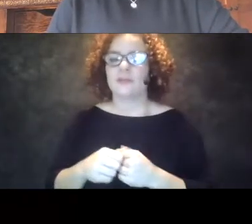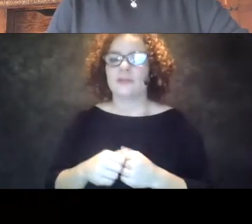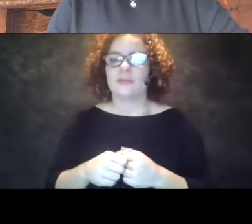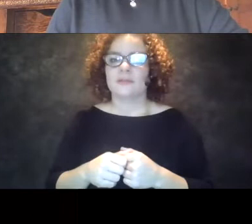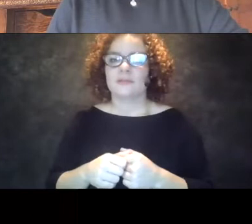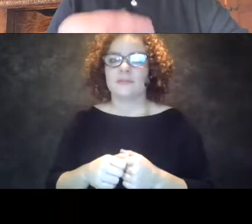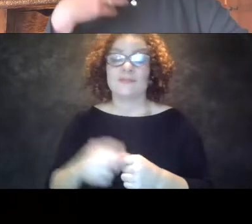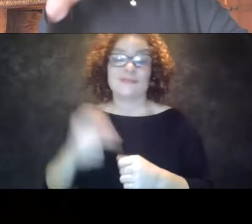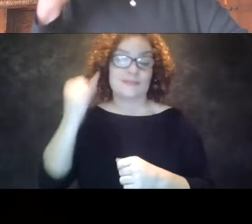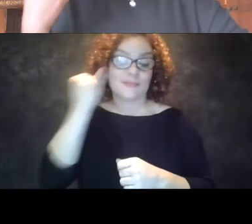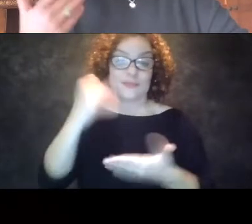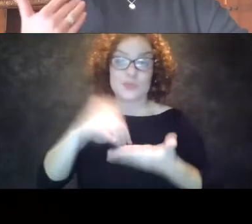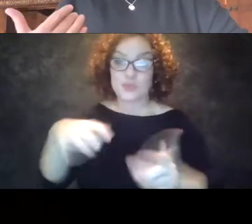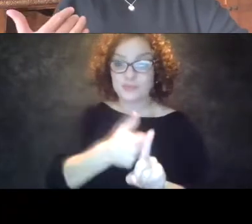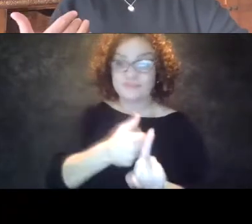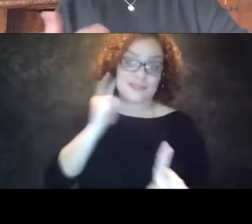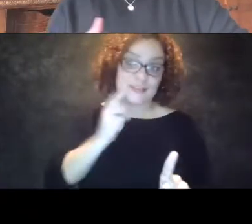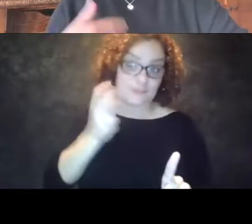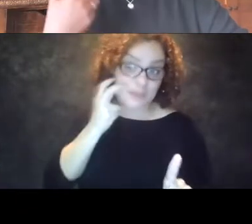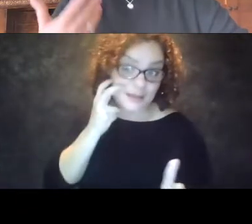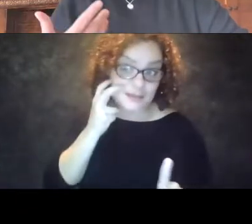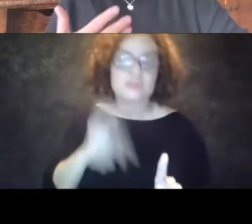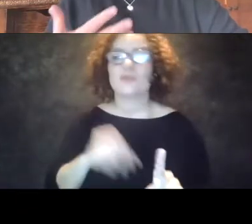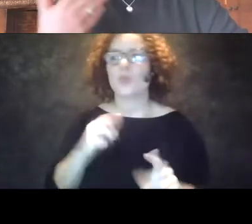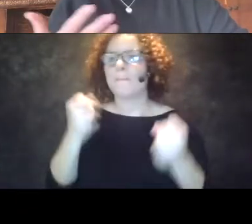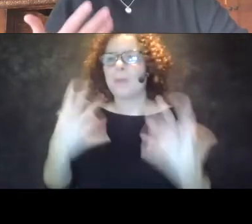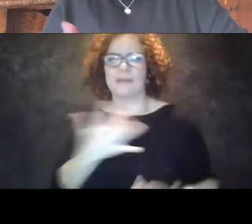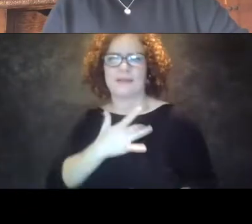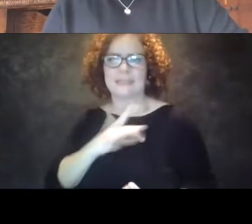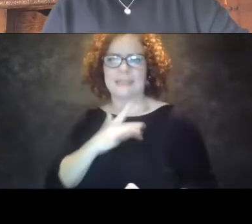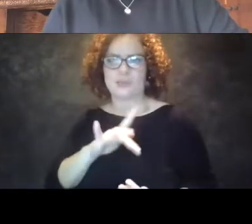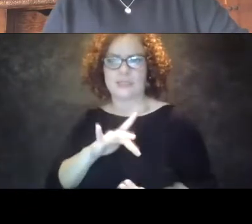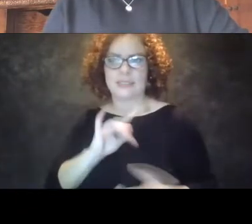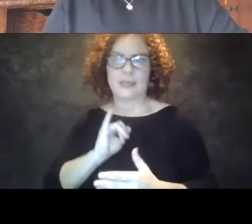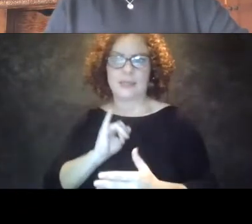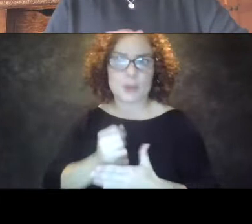deafblind, or have multi-sensory impairments, or additional or some types of disabilities.